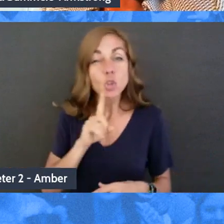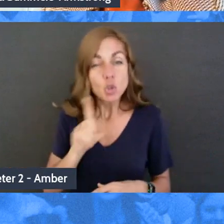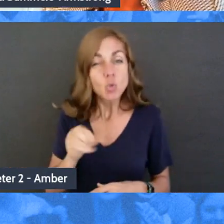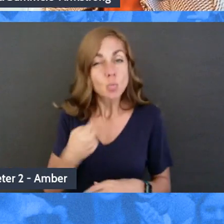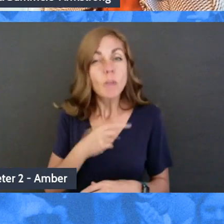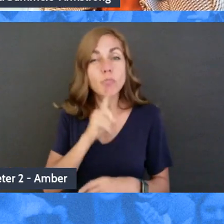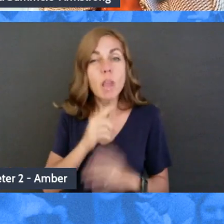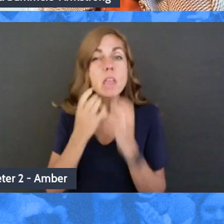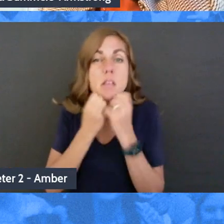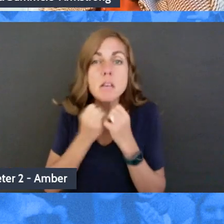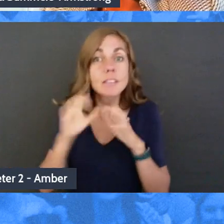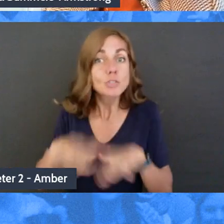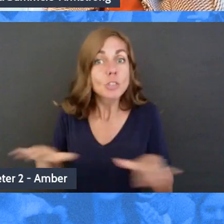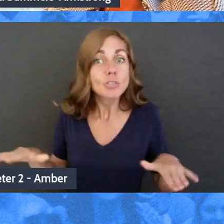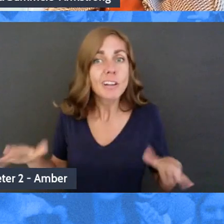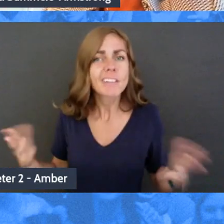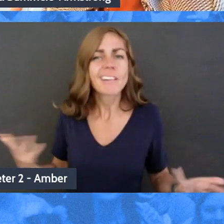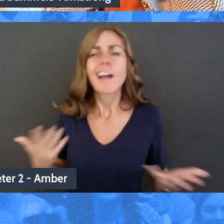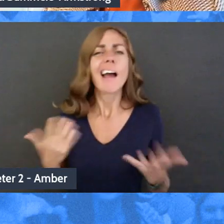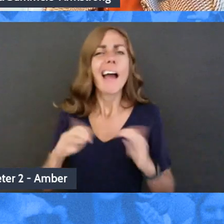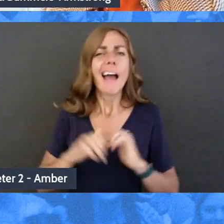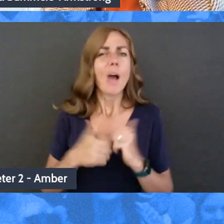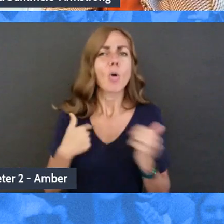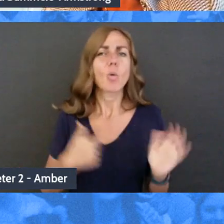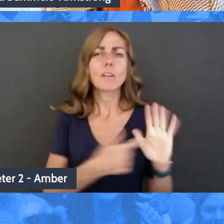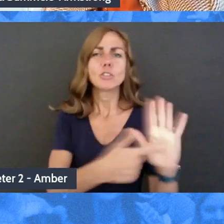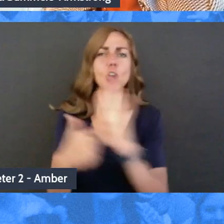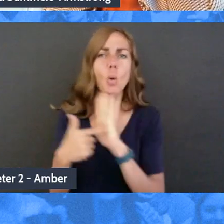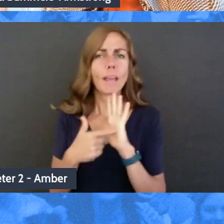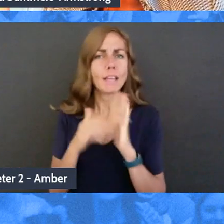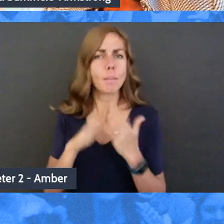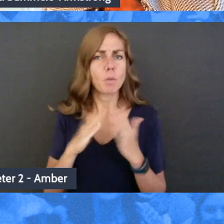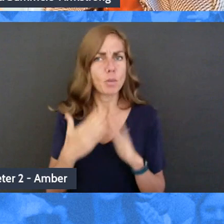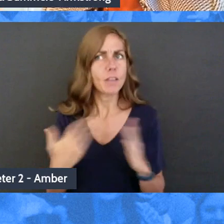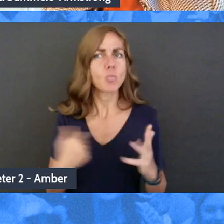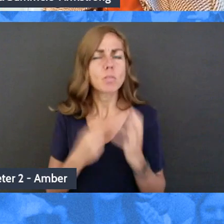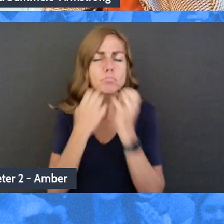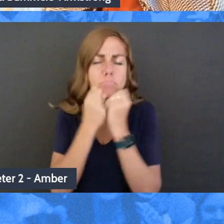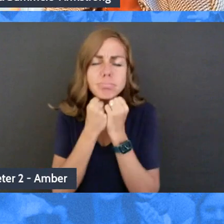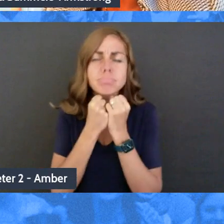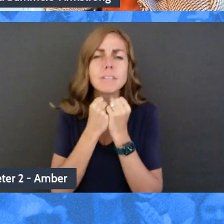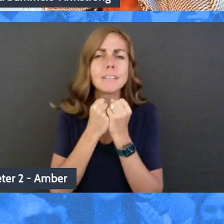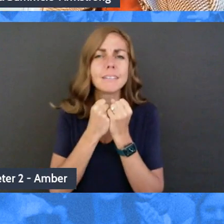And what are we doing to show our communities that we really care about how they move,